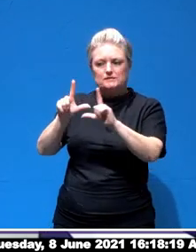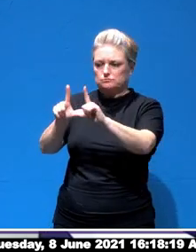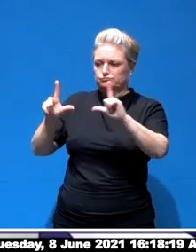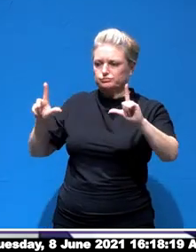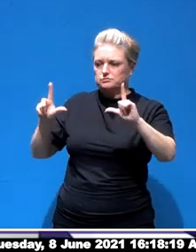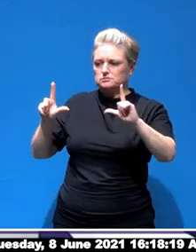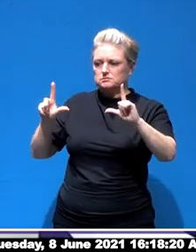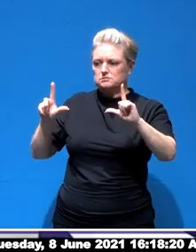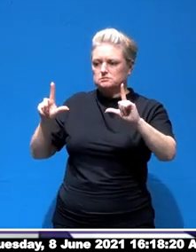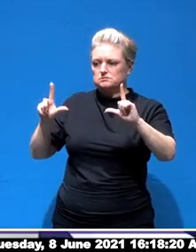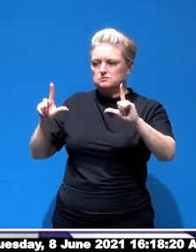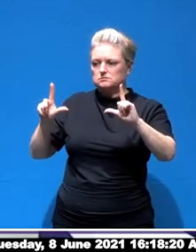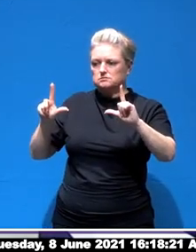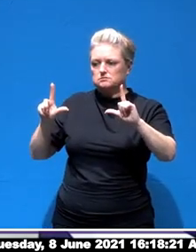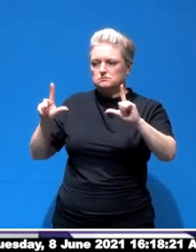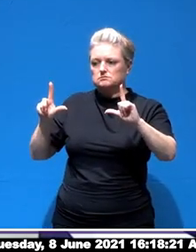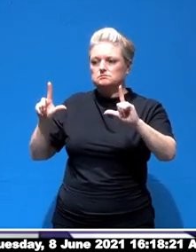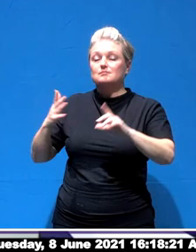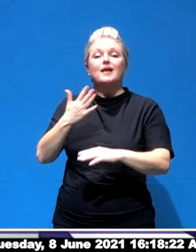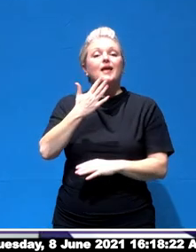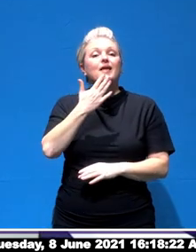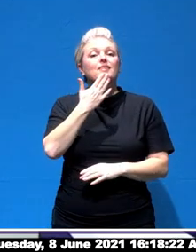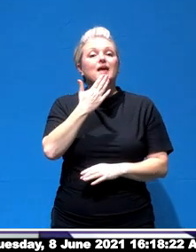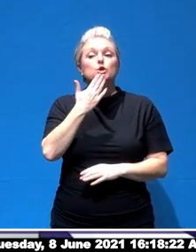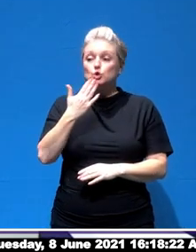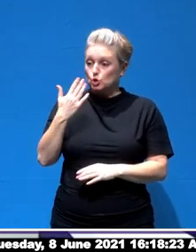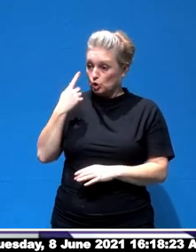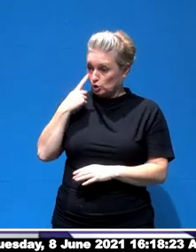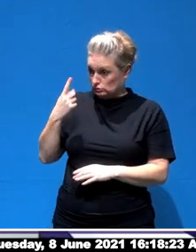So that Ms Kirkby can see it. Can you see that, Ms Kirkby? Yes, I can.